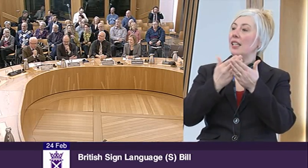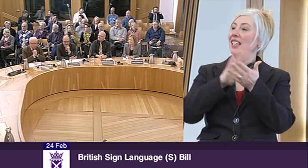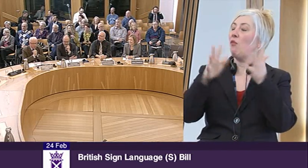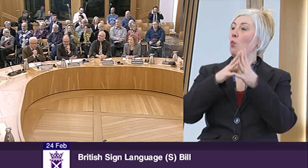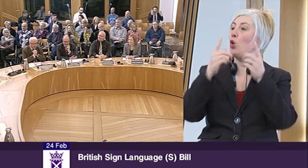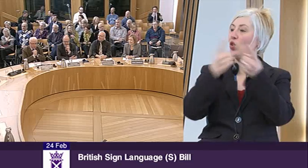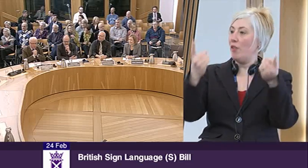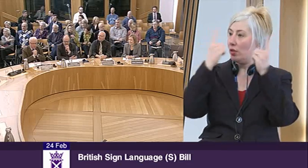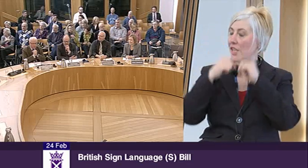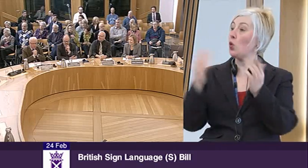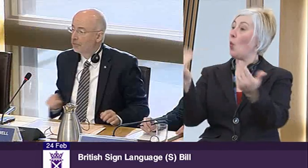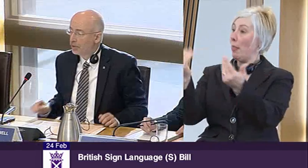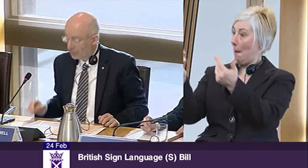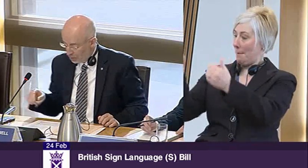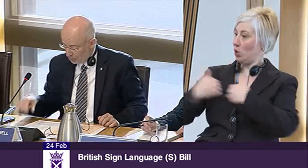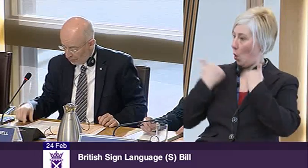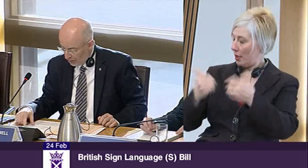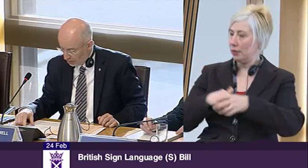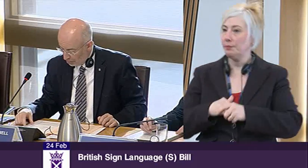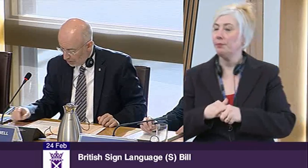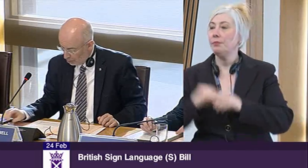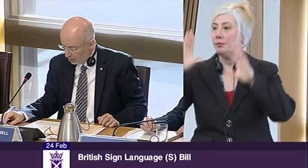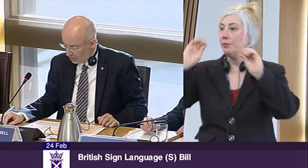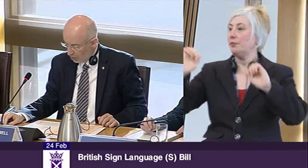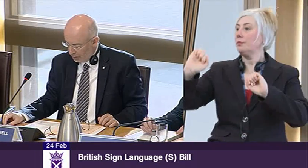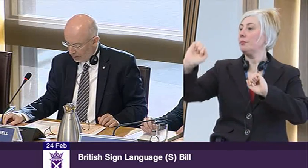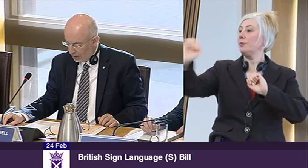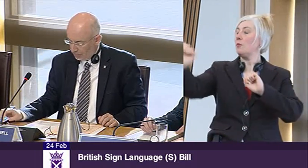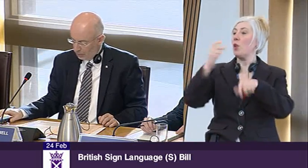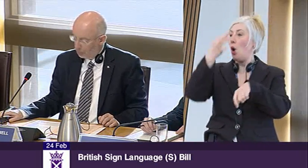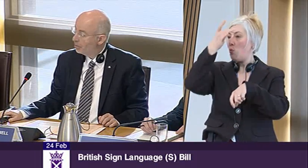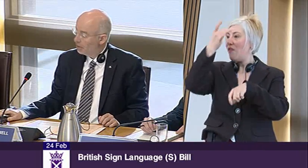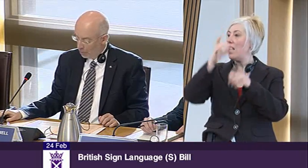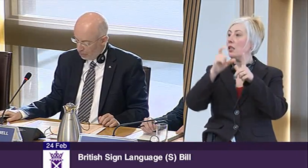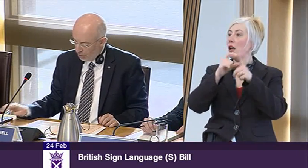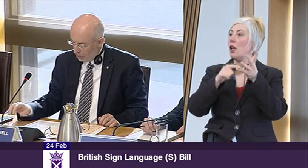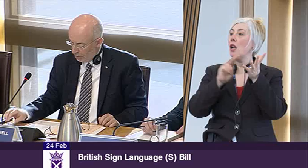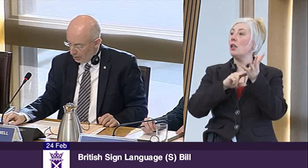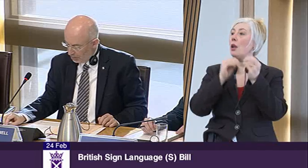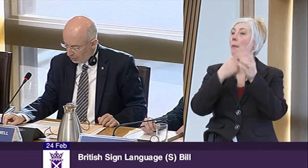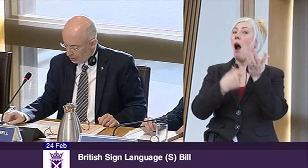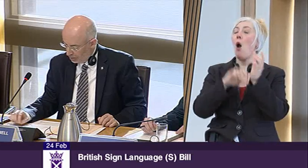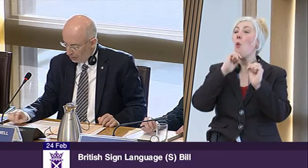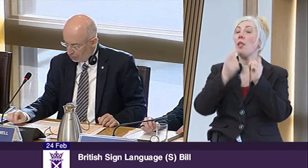studies, Heriot Watt University. Professor Dunbar will respond to members’ questions in Gaelic, and simultaneous English